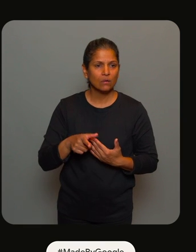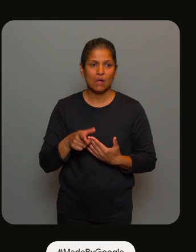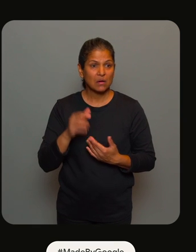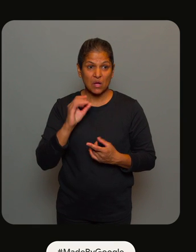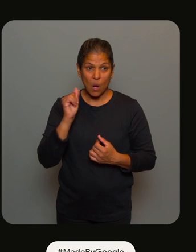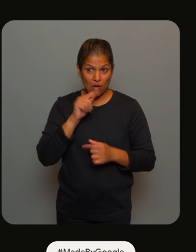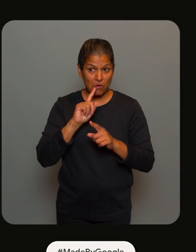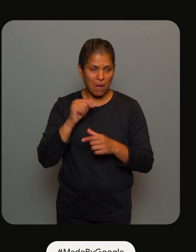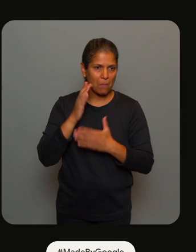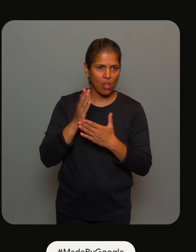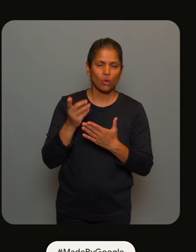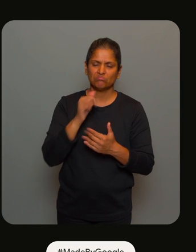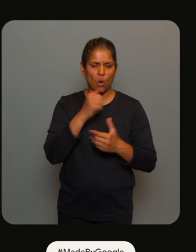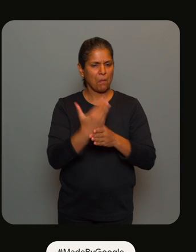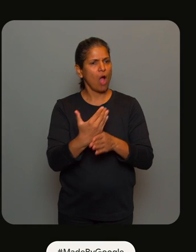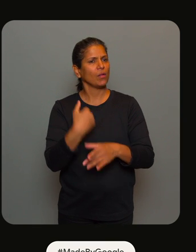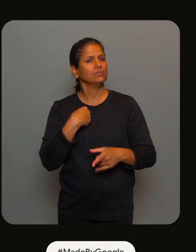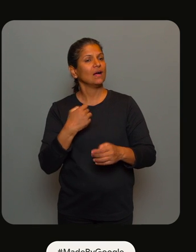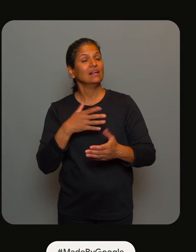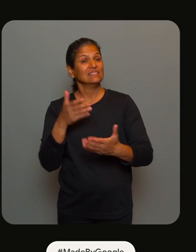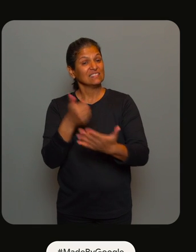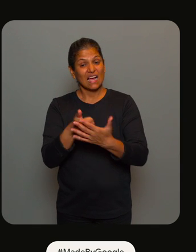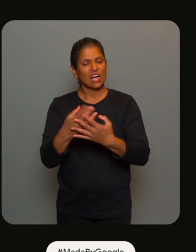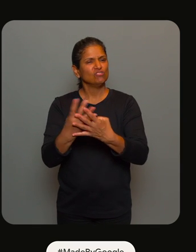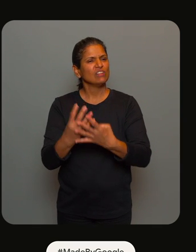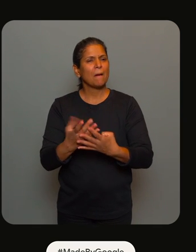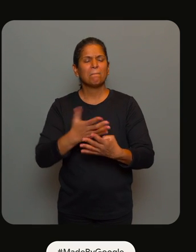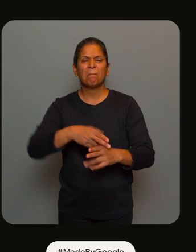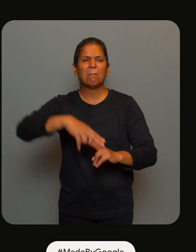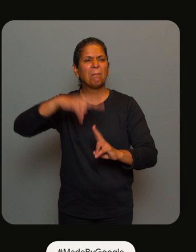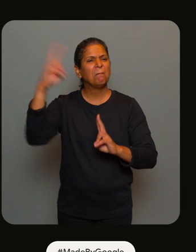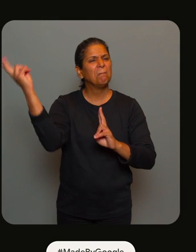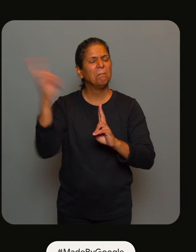Our users tell us Call Screen is one of their favorite Pixel features. And for good reason.